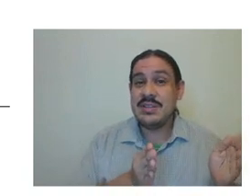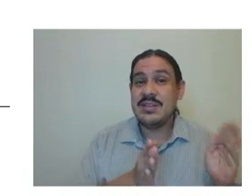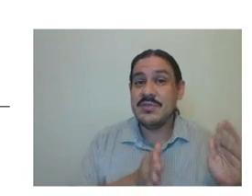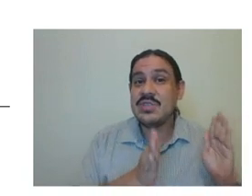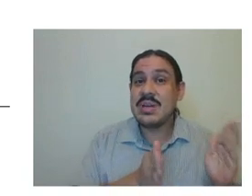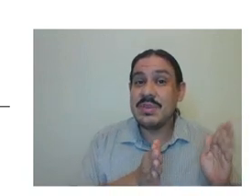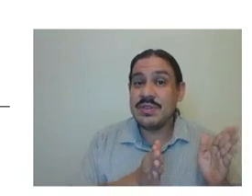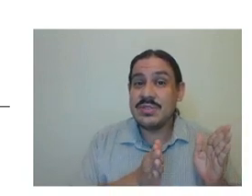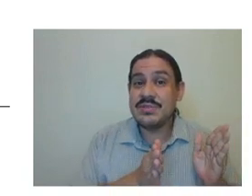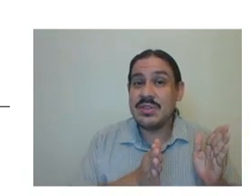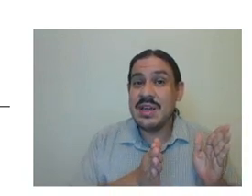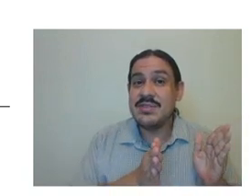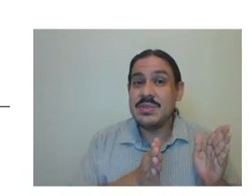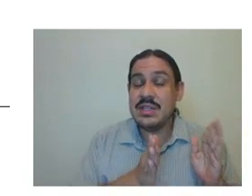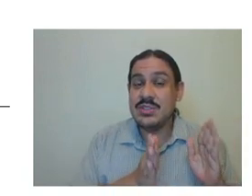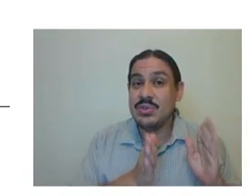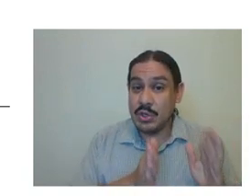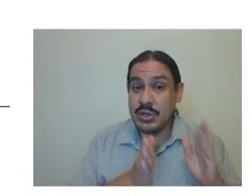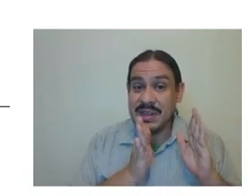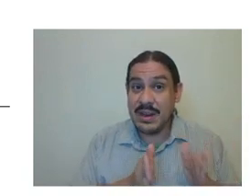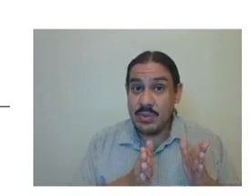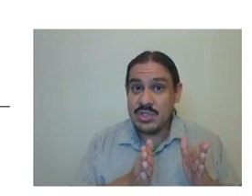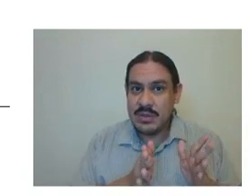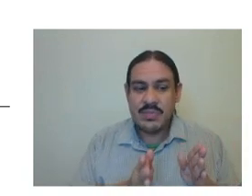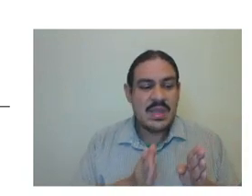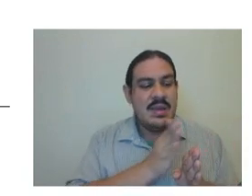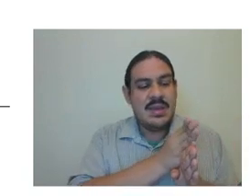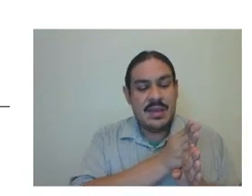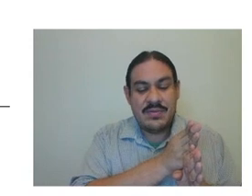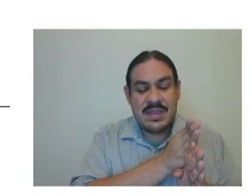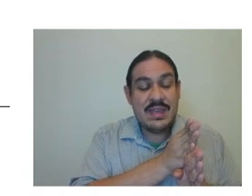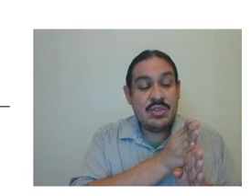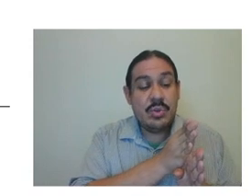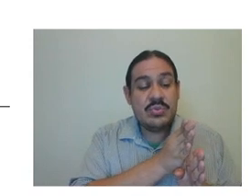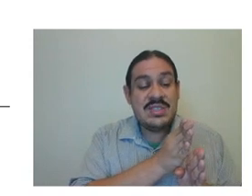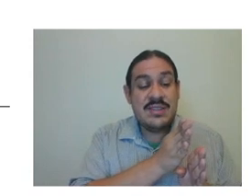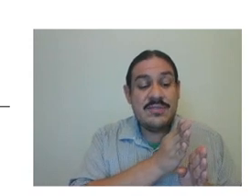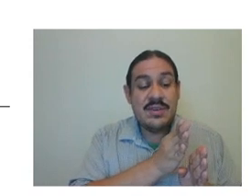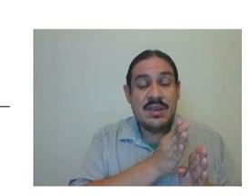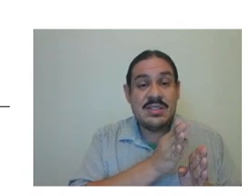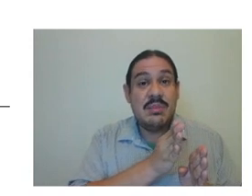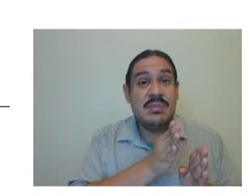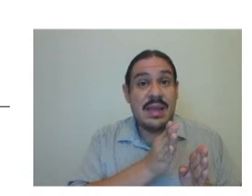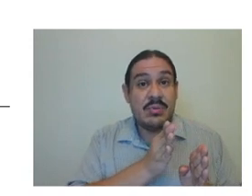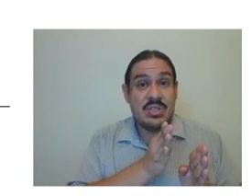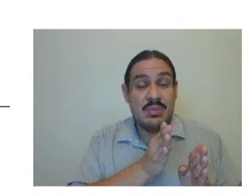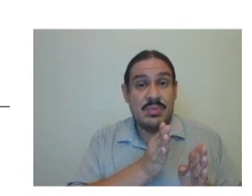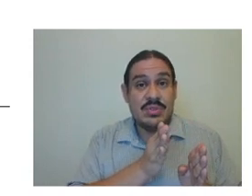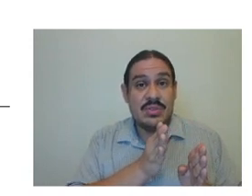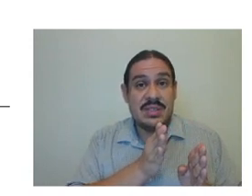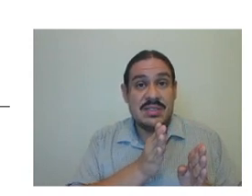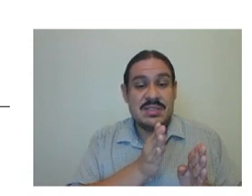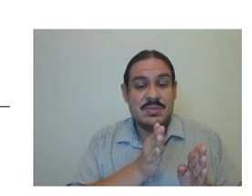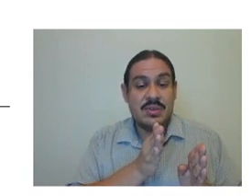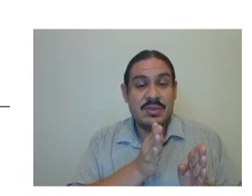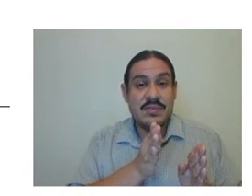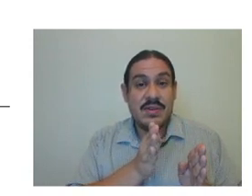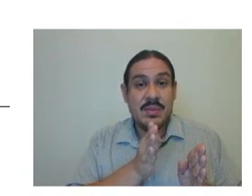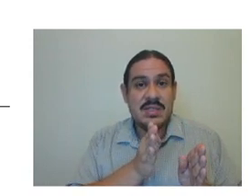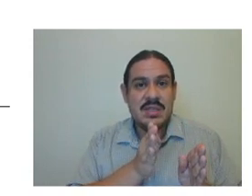development they will not be able to learn language well later on like if they don't hear